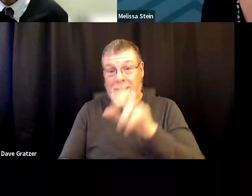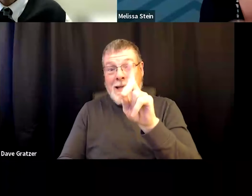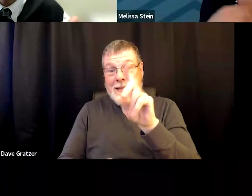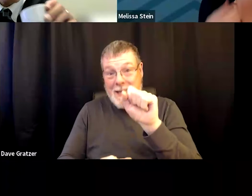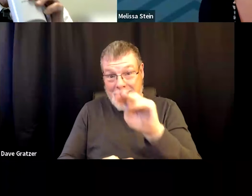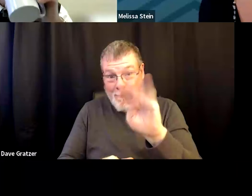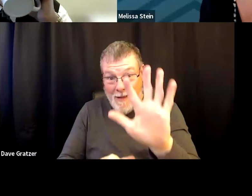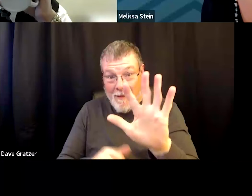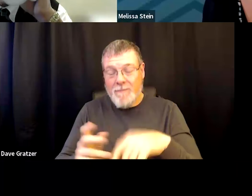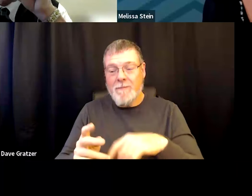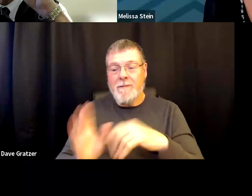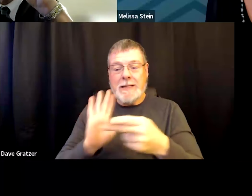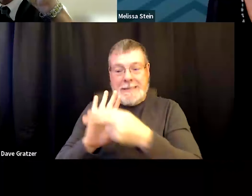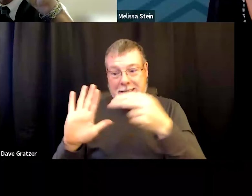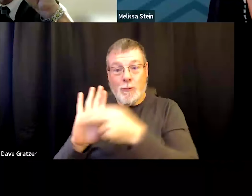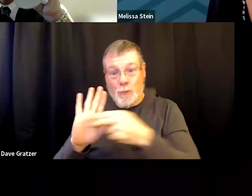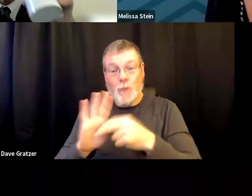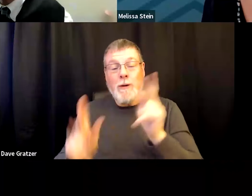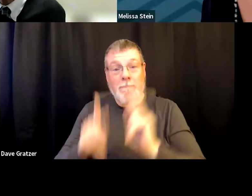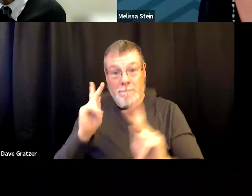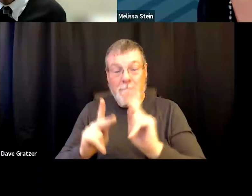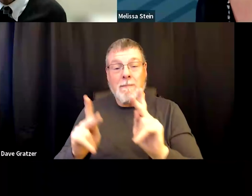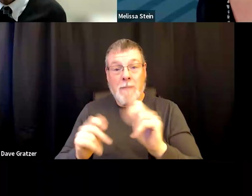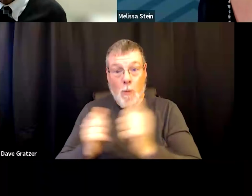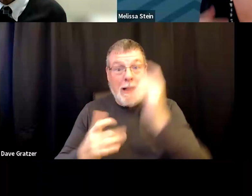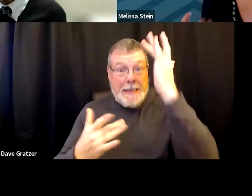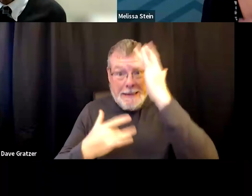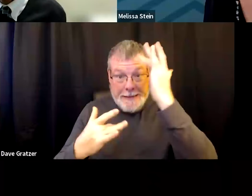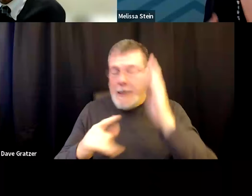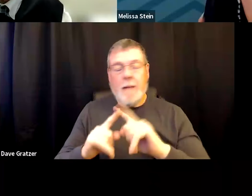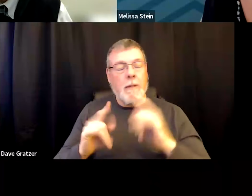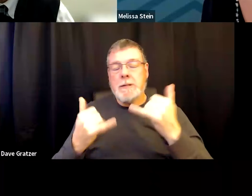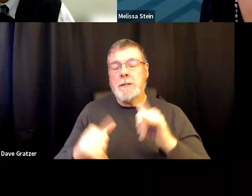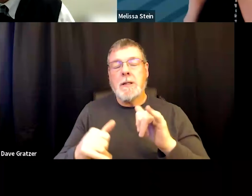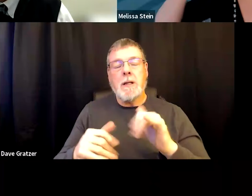and diagnosing folks with substance use disorders, we clearly still have more to learn